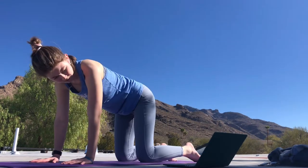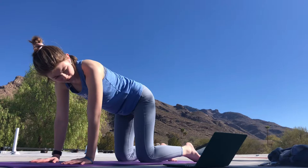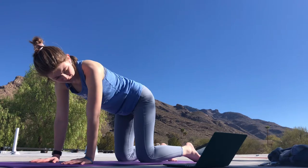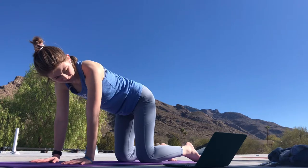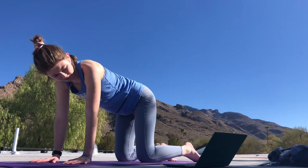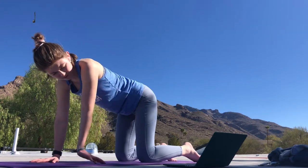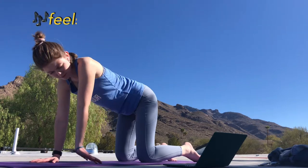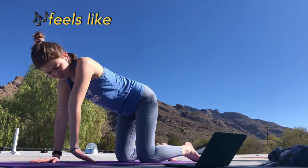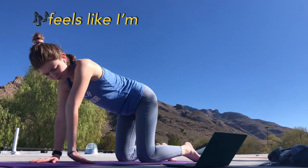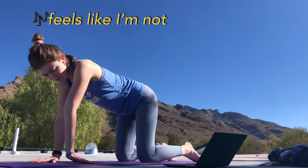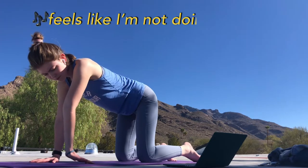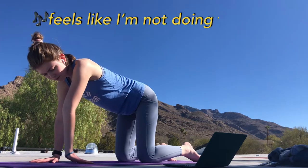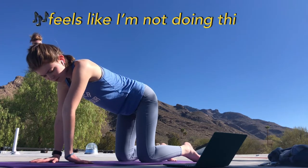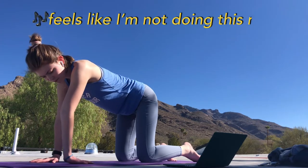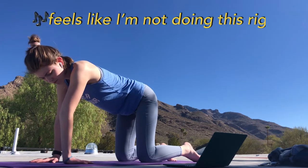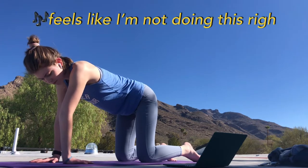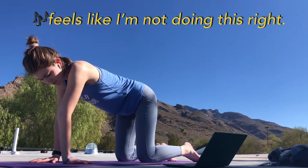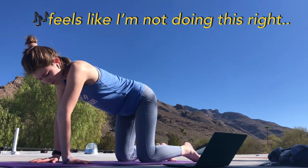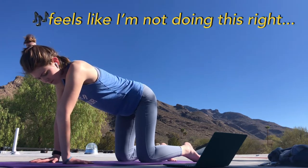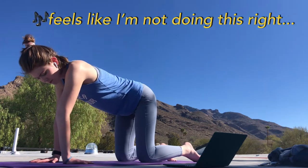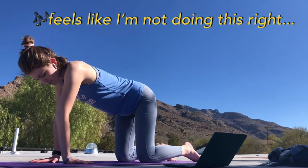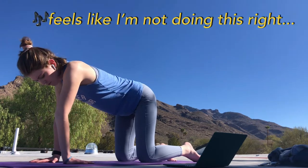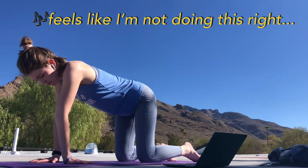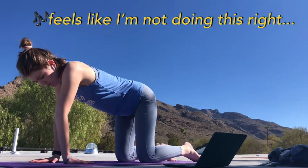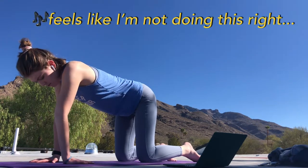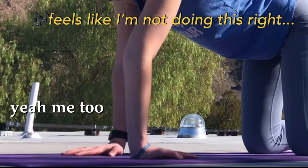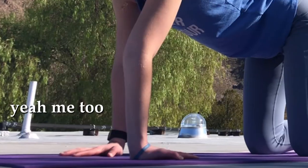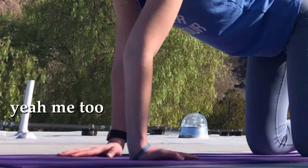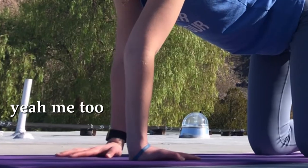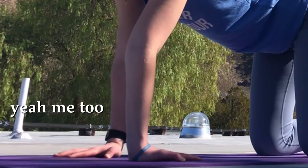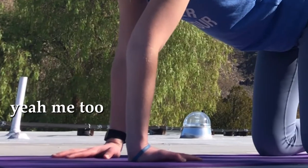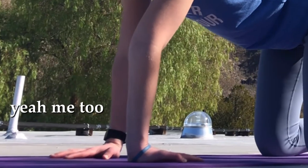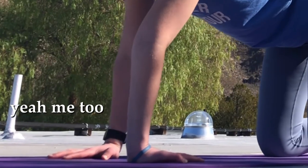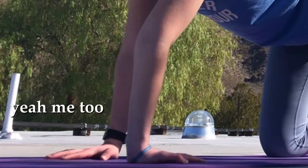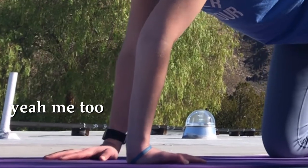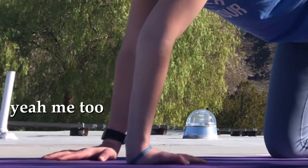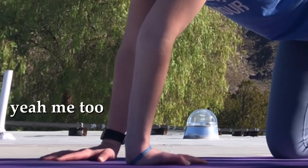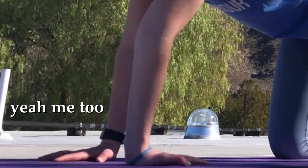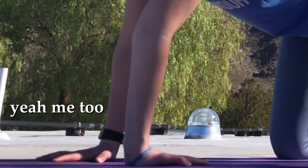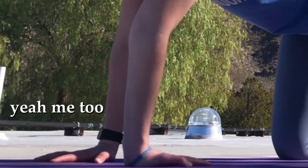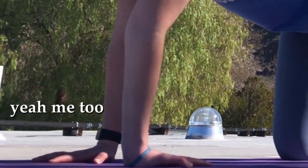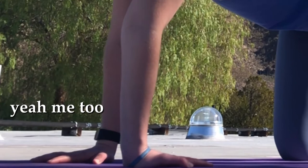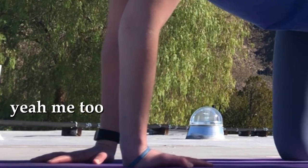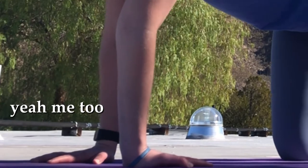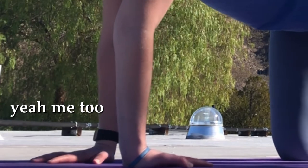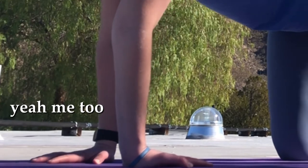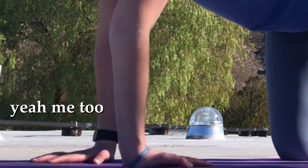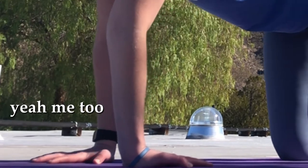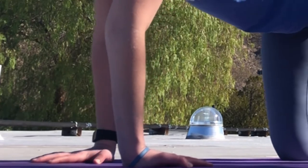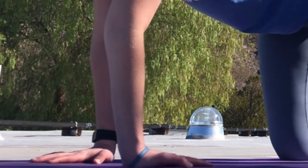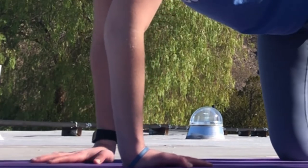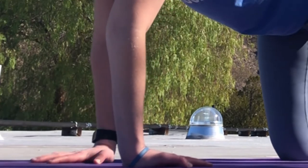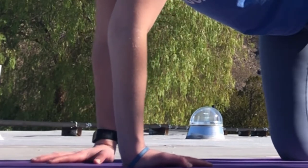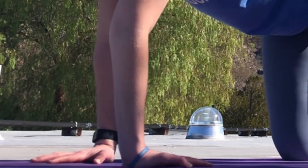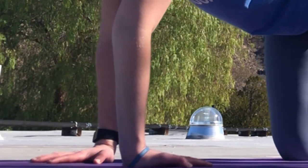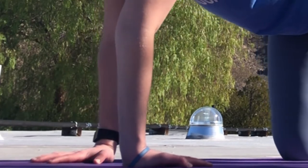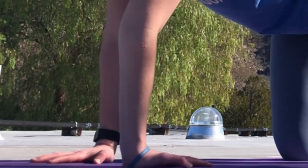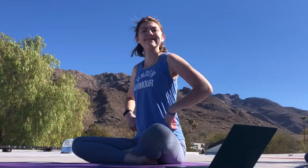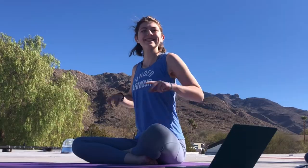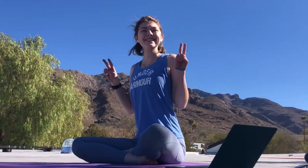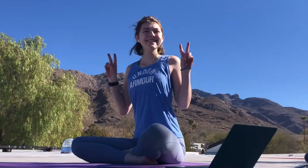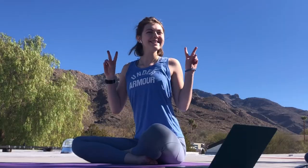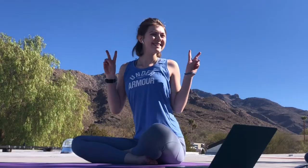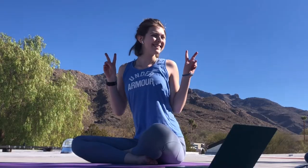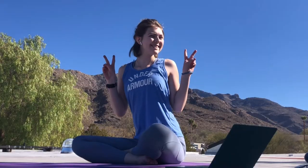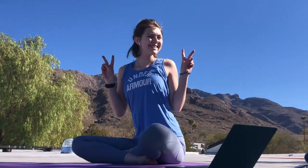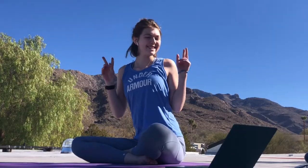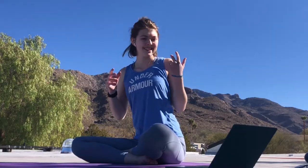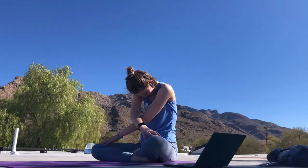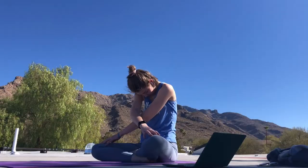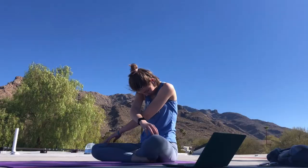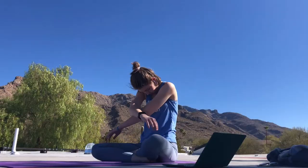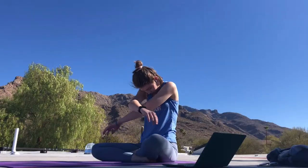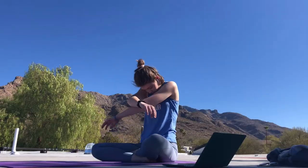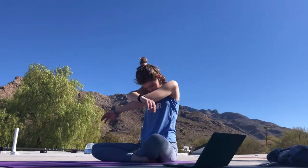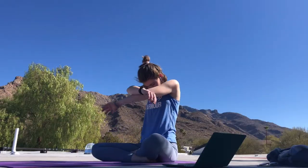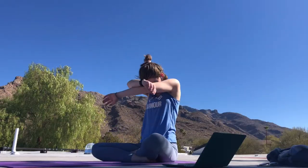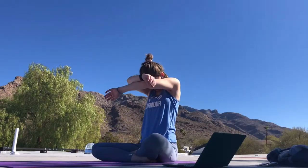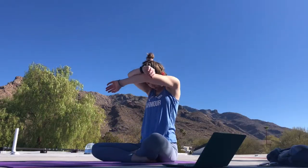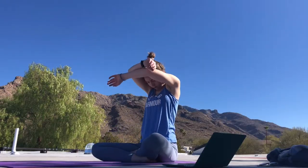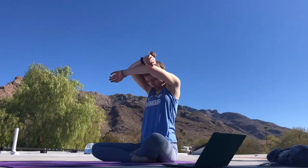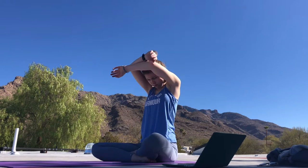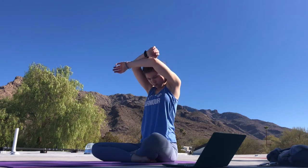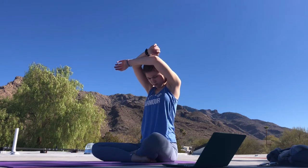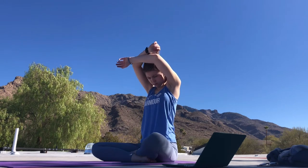do you even know what i'm trying to say